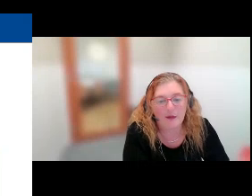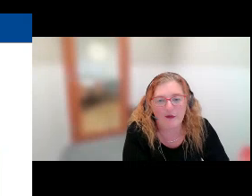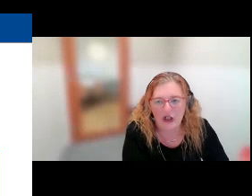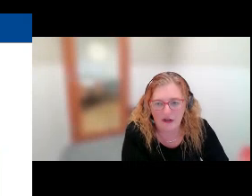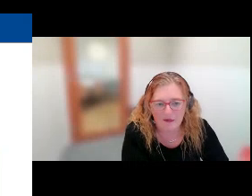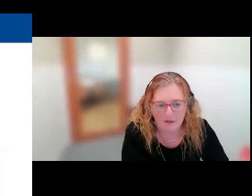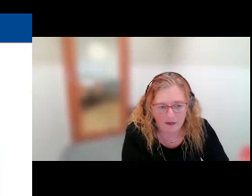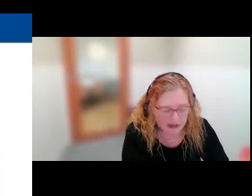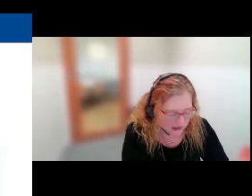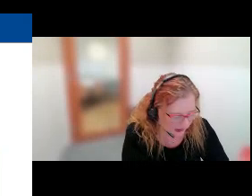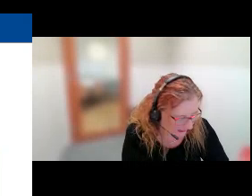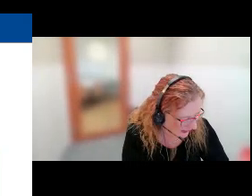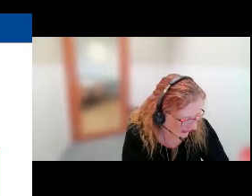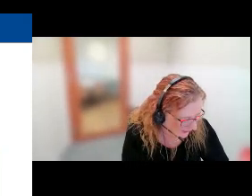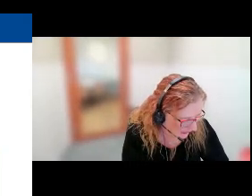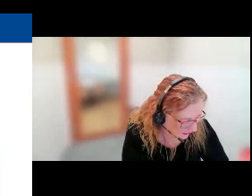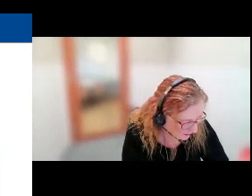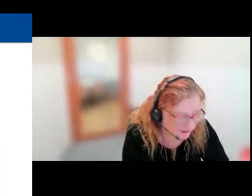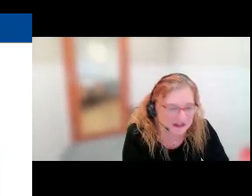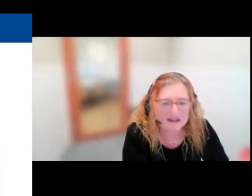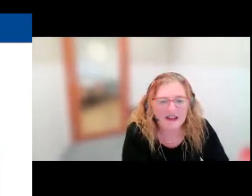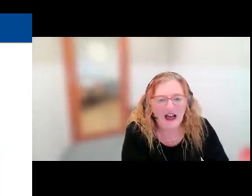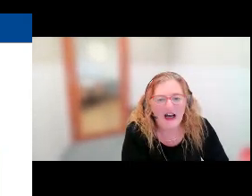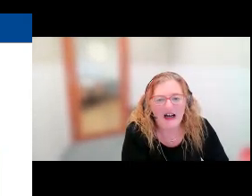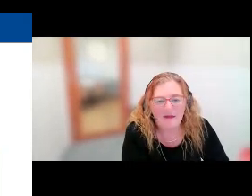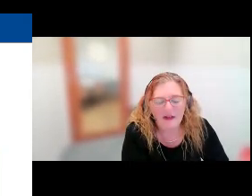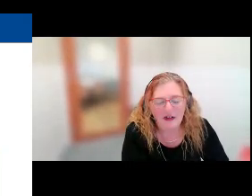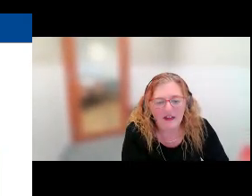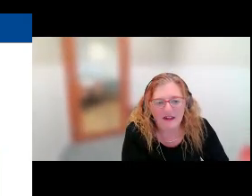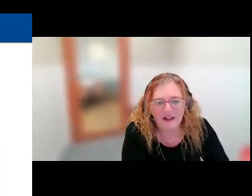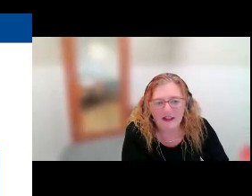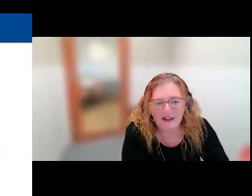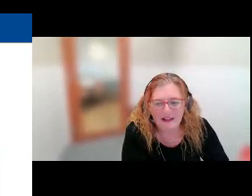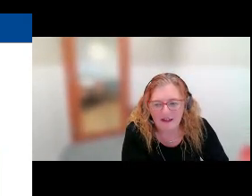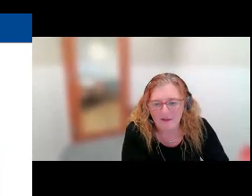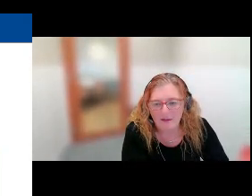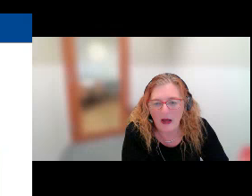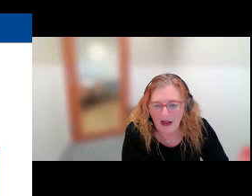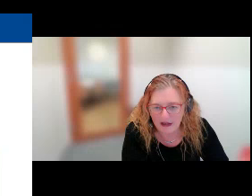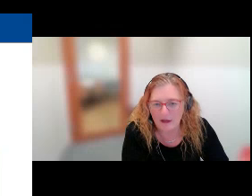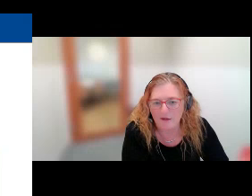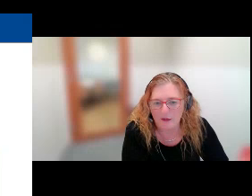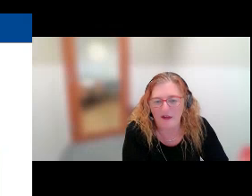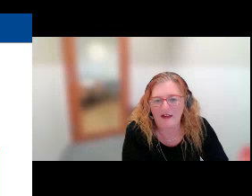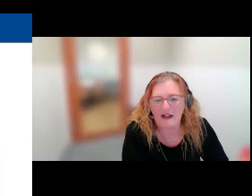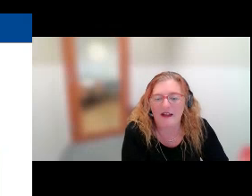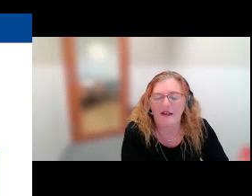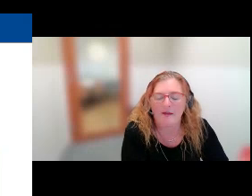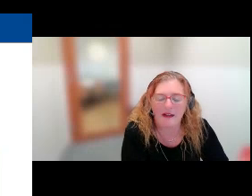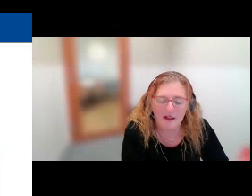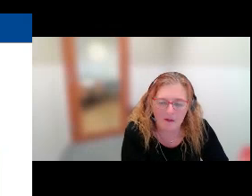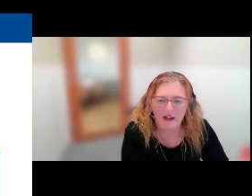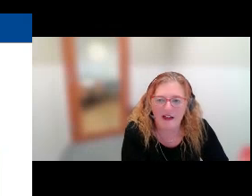provision of information to individuals. So there is this part of the Rules that specifically